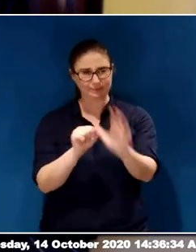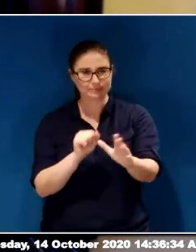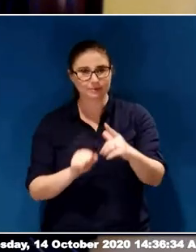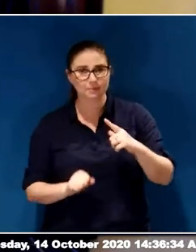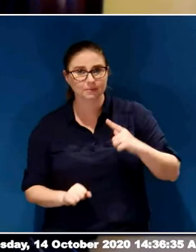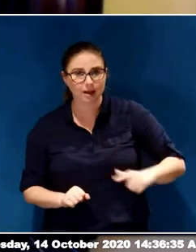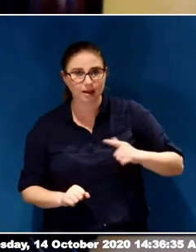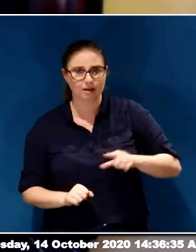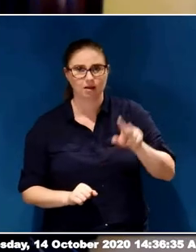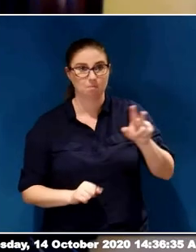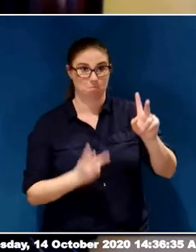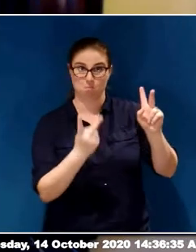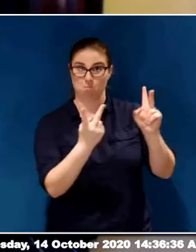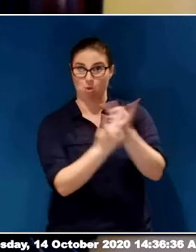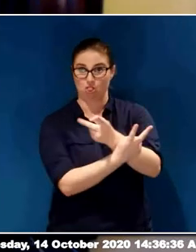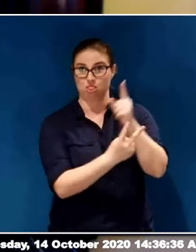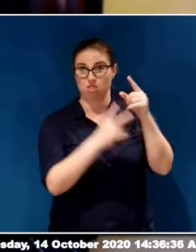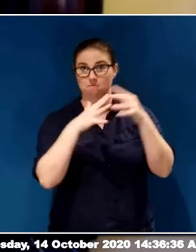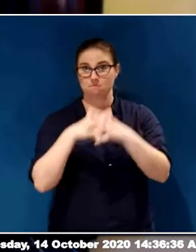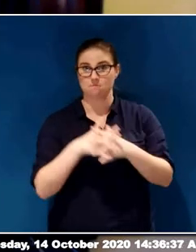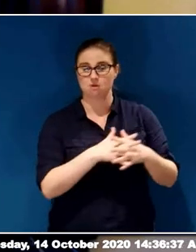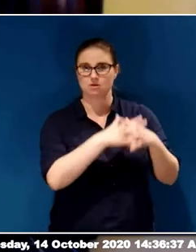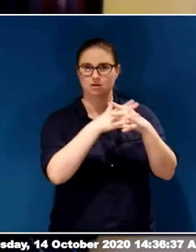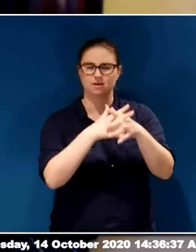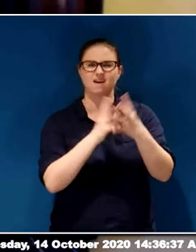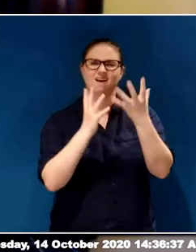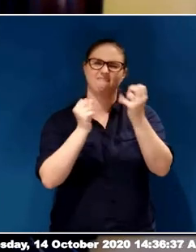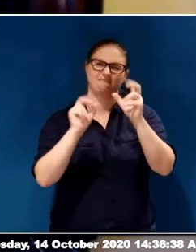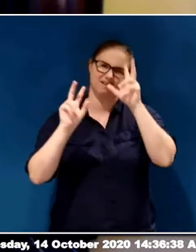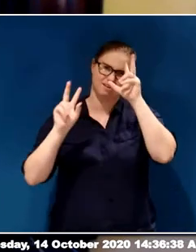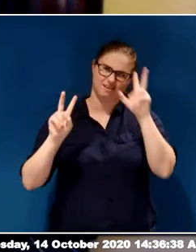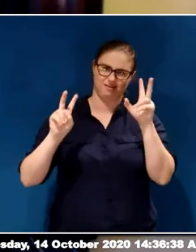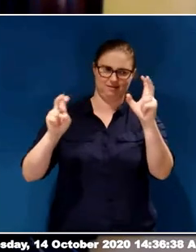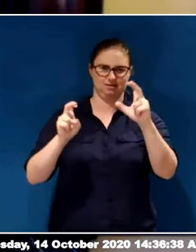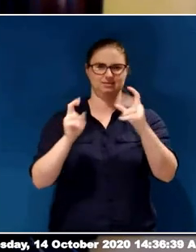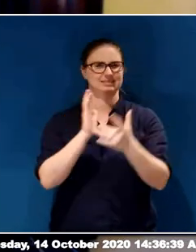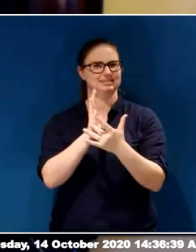assistance centre”, and this is effectively a centre that assists